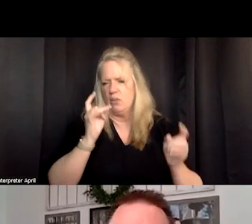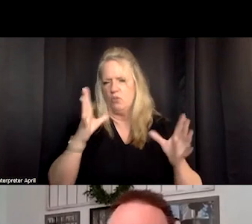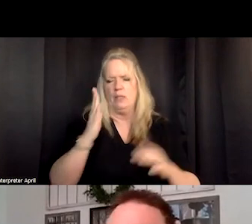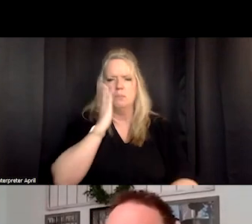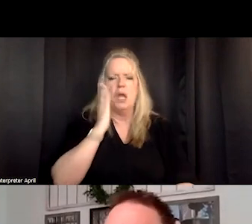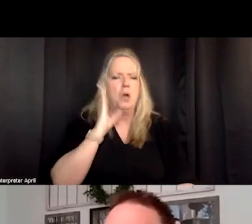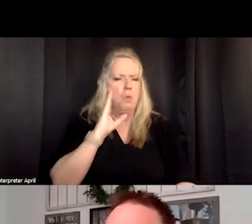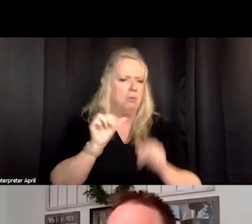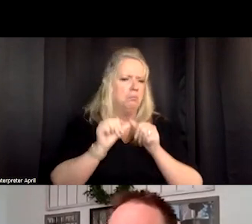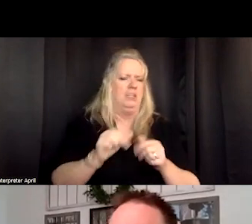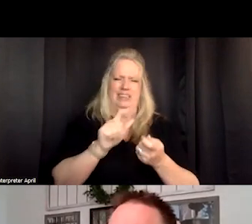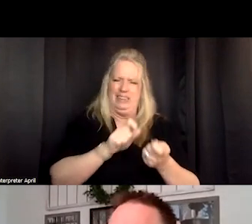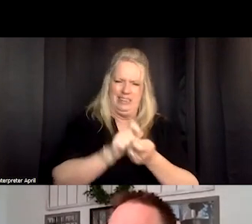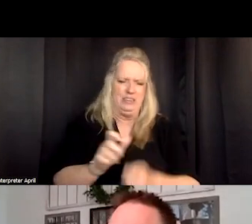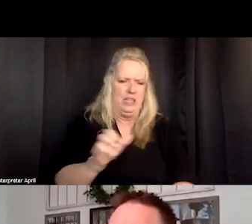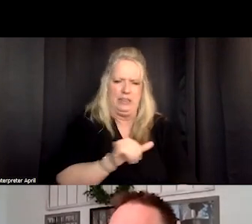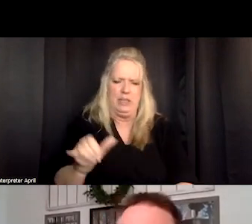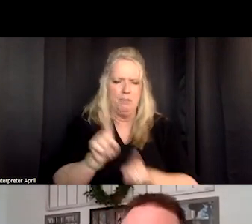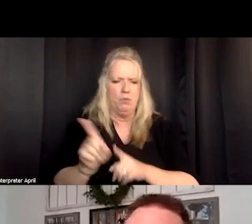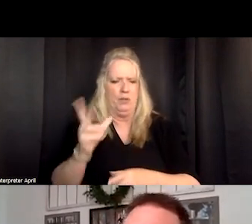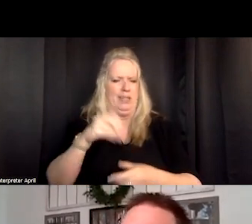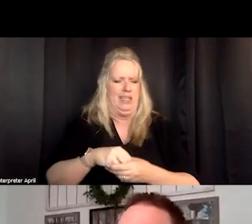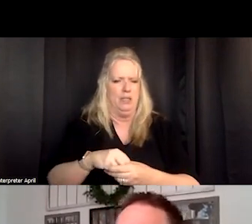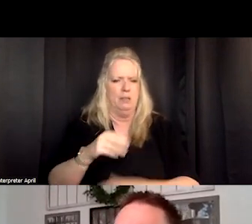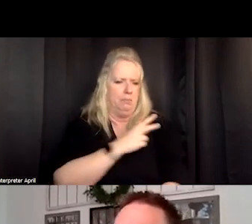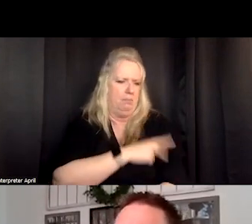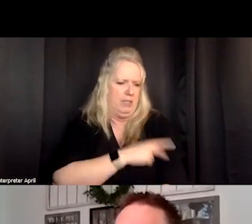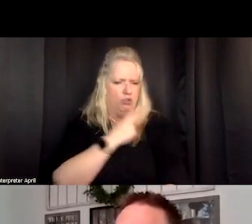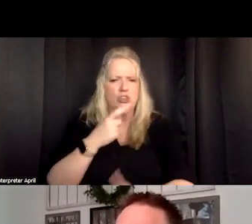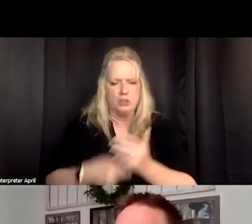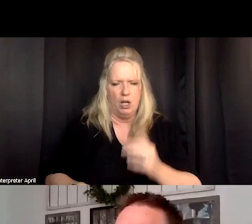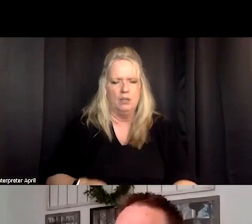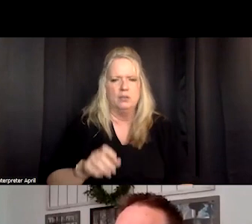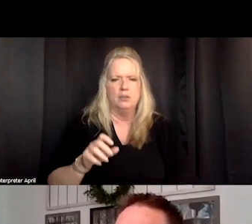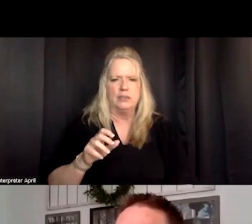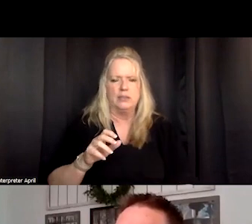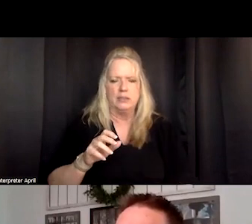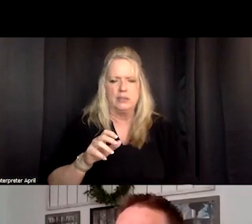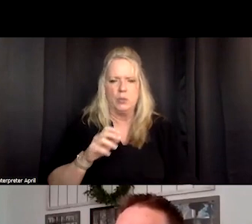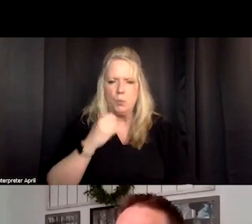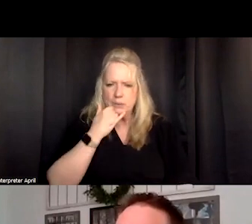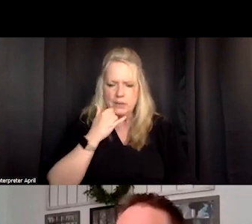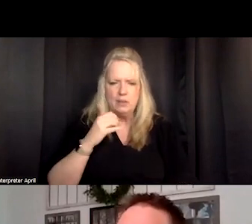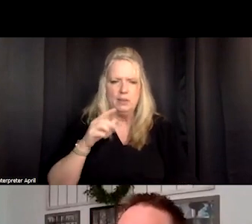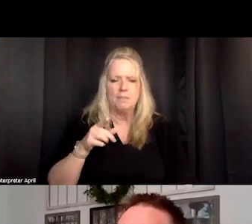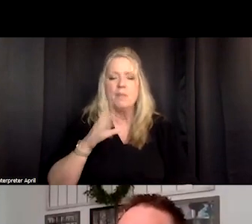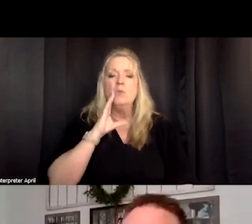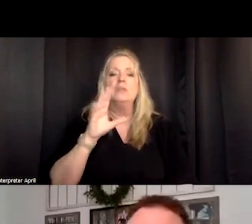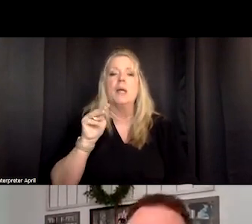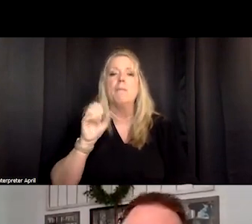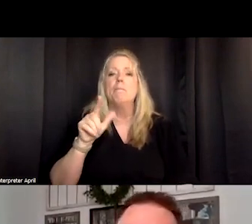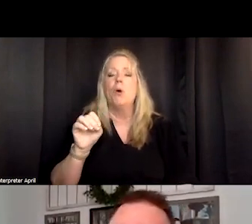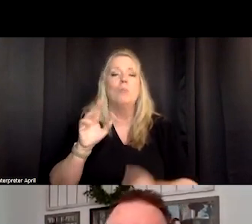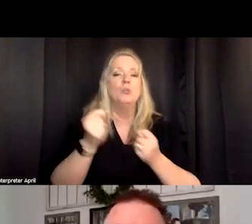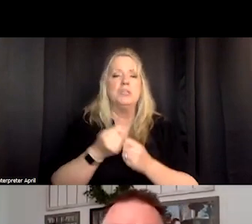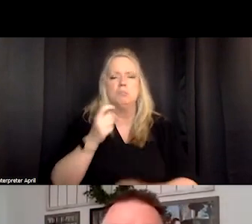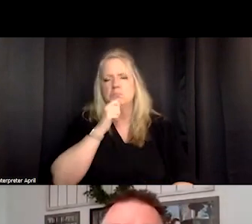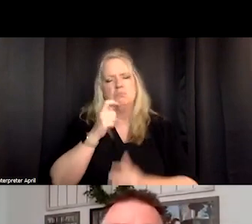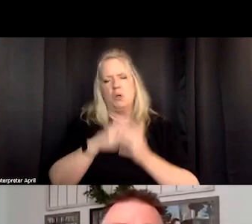ARE EXACT SAME AS IN PATIENT COST. OOPS. GOING TO SAY, MOBILE TEAMS, DON'T COST US $270,000 TO